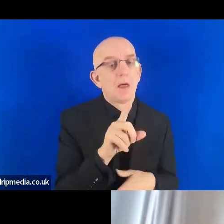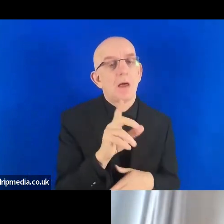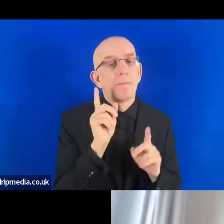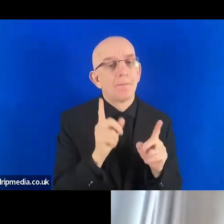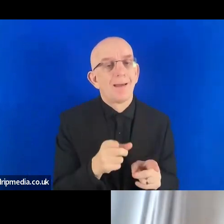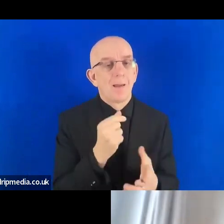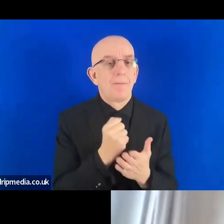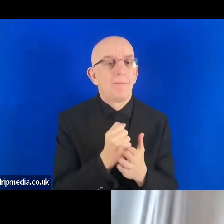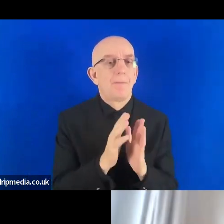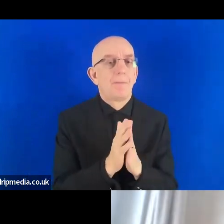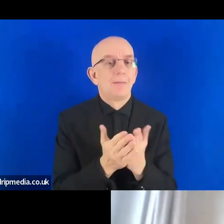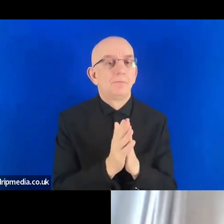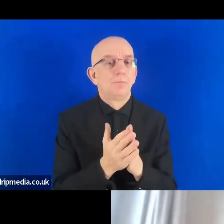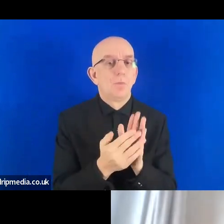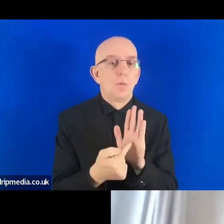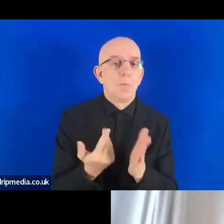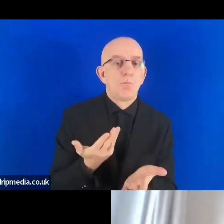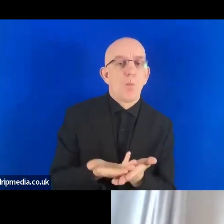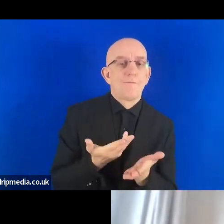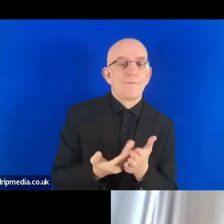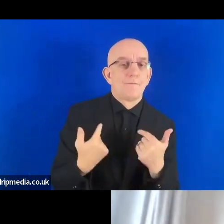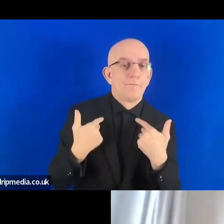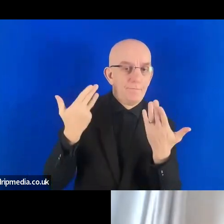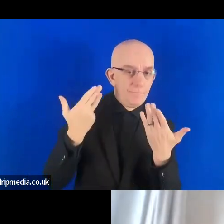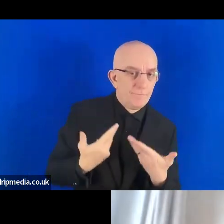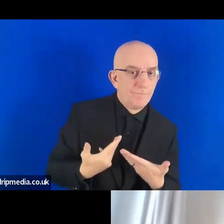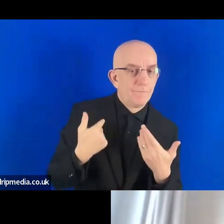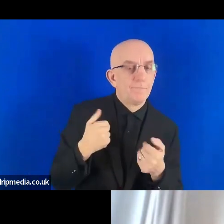a bank letter. So we have it all day.